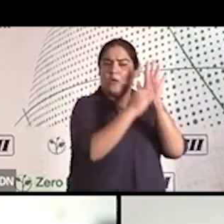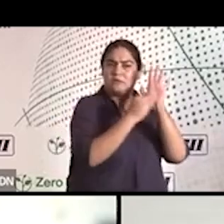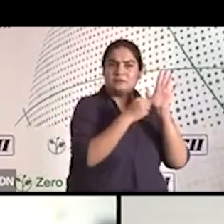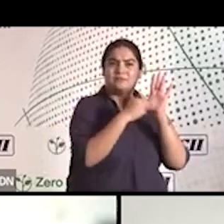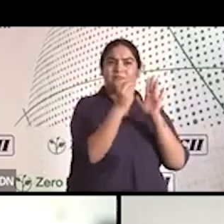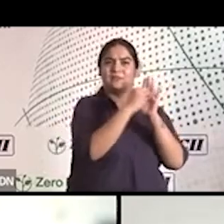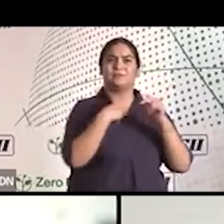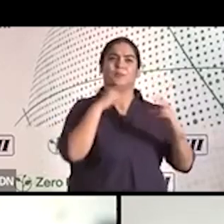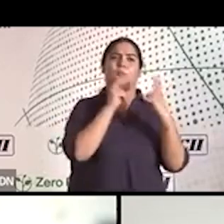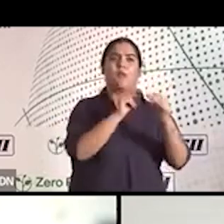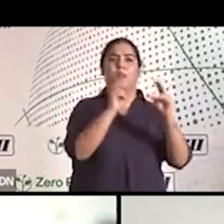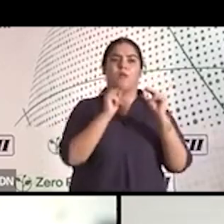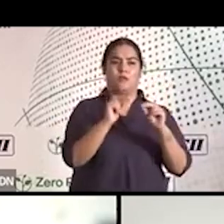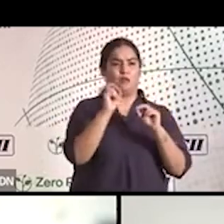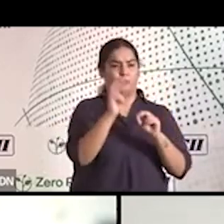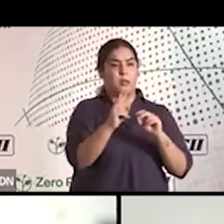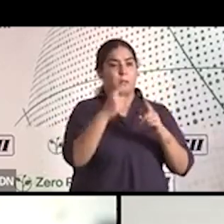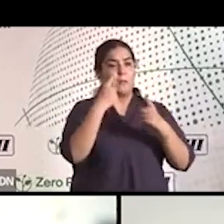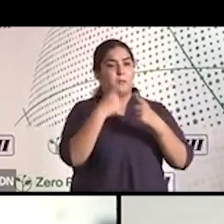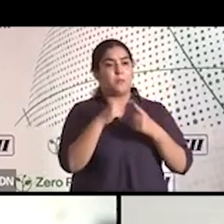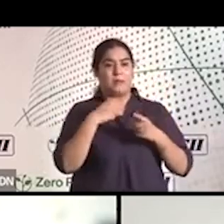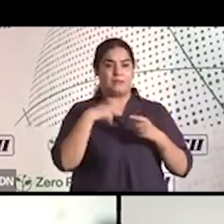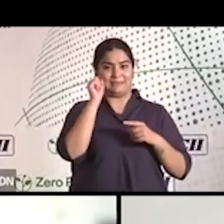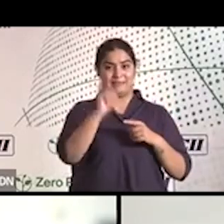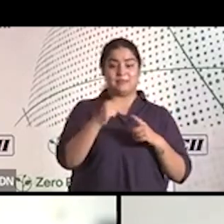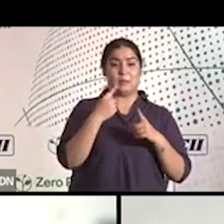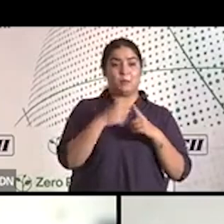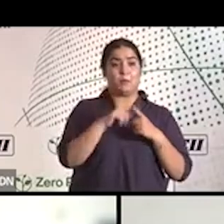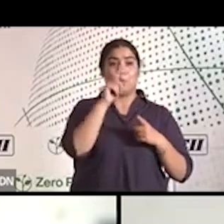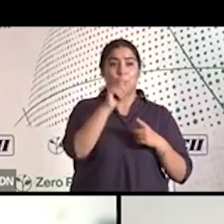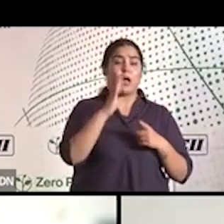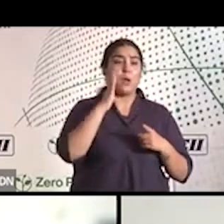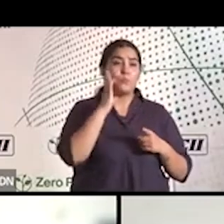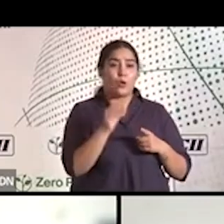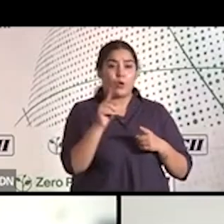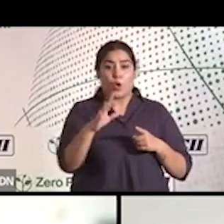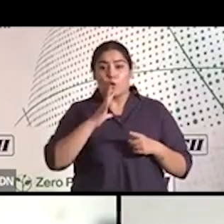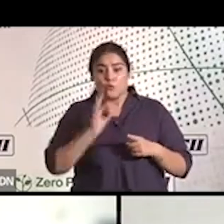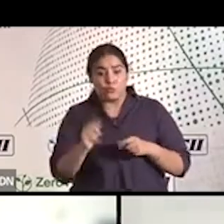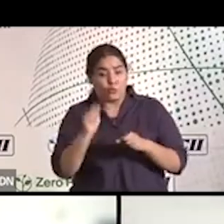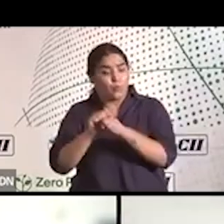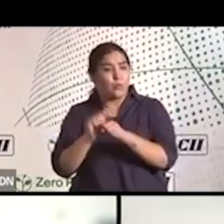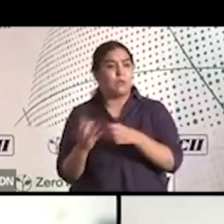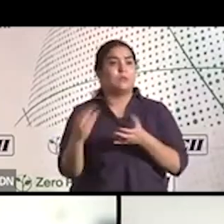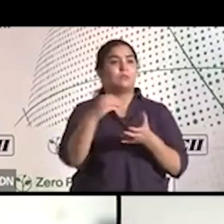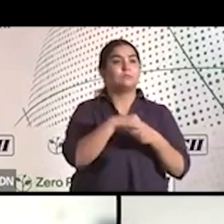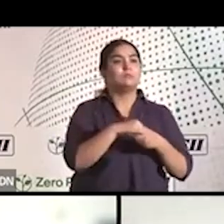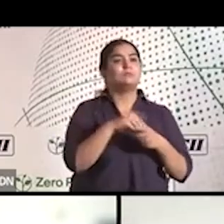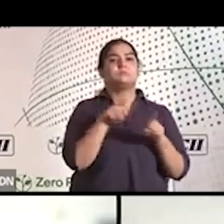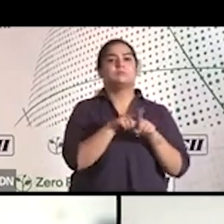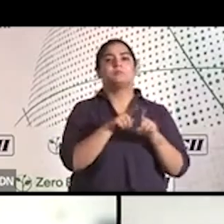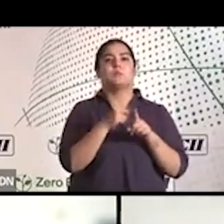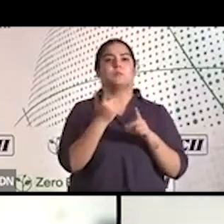Is there anything that we can make instrument into and something which is visionary